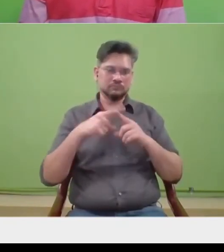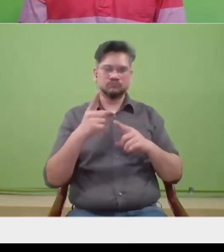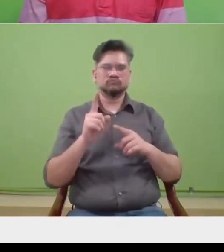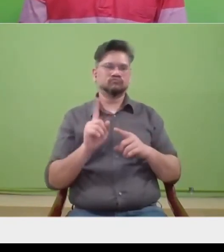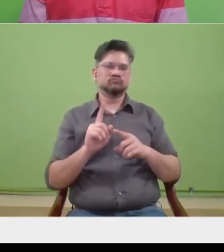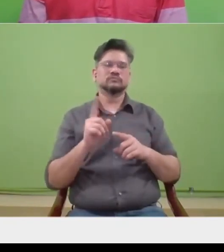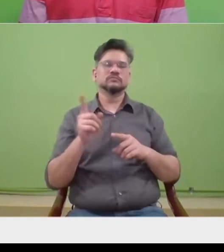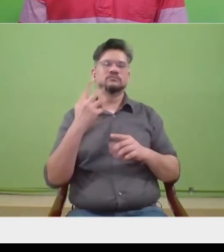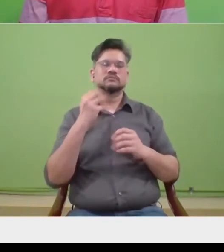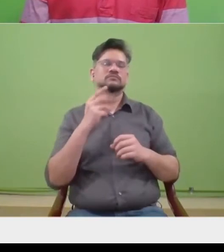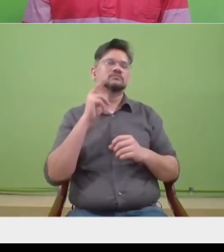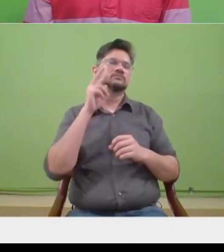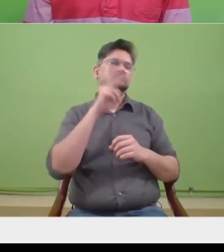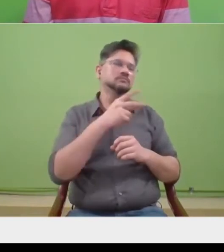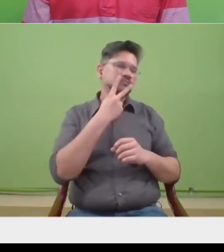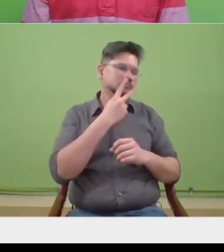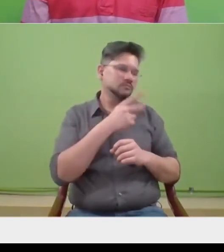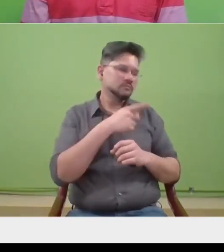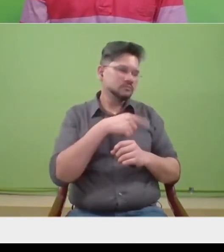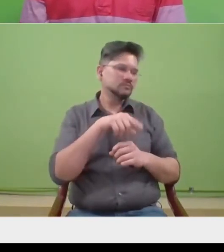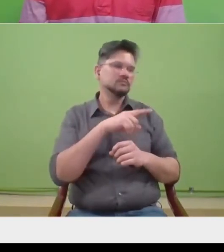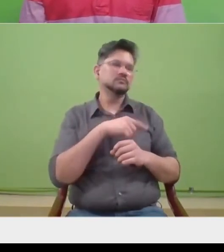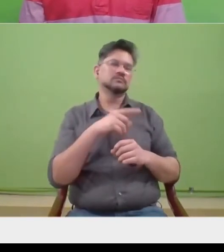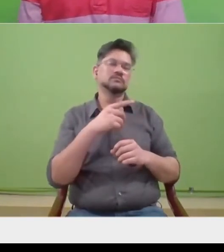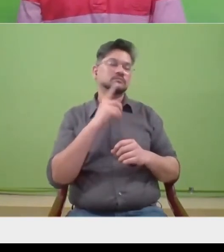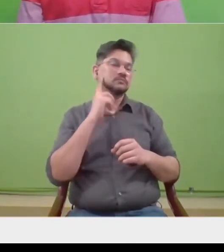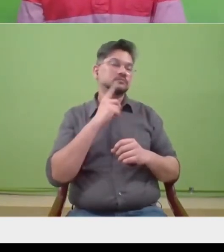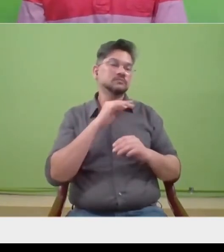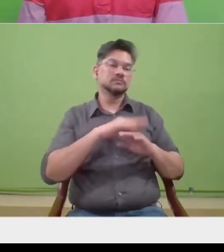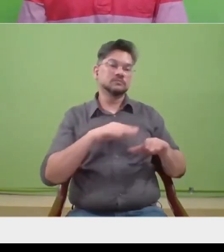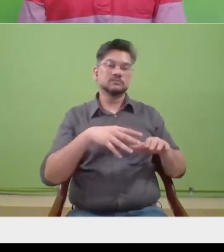deaf children who are outside the class when they are playing they are just communicating